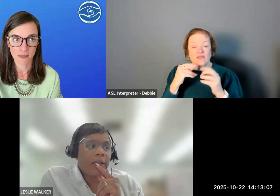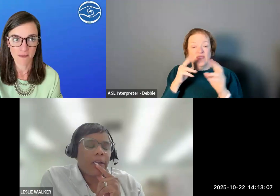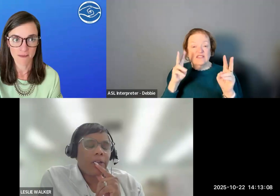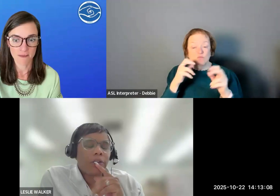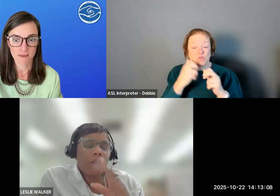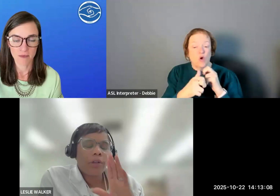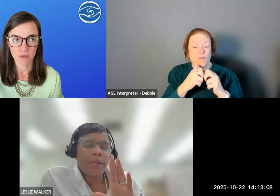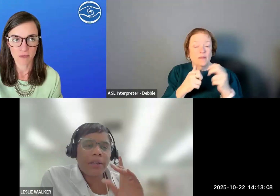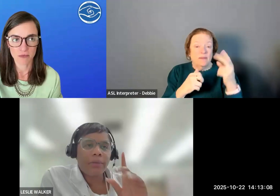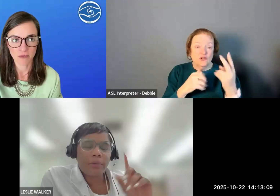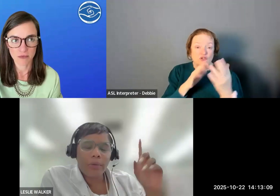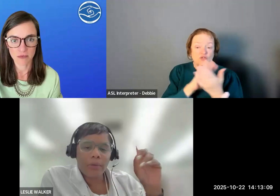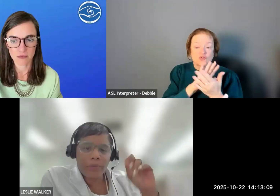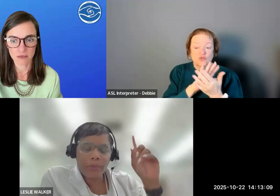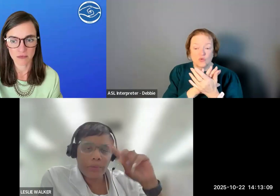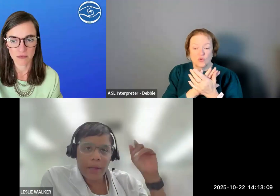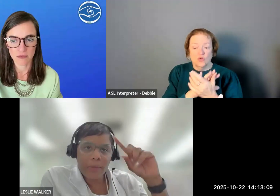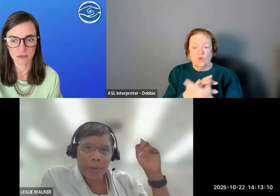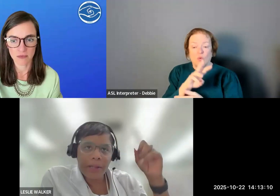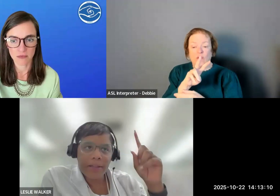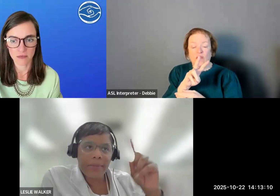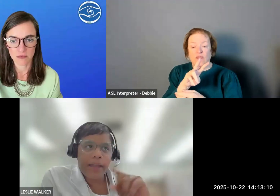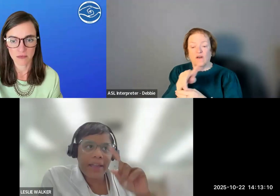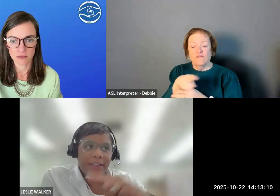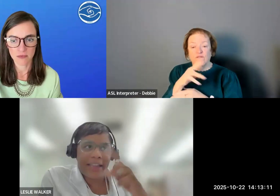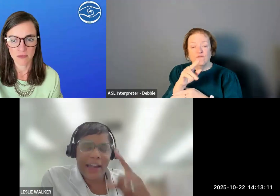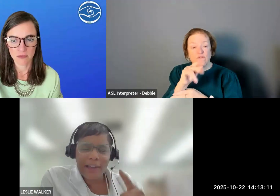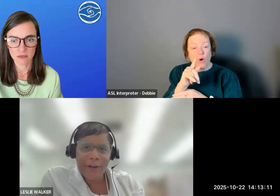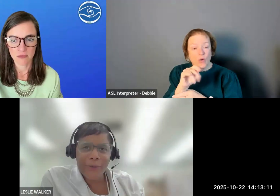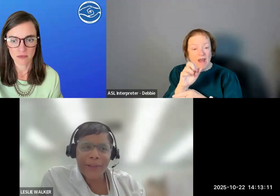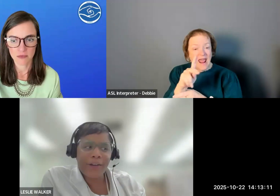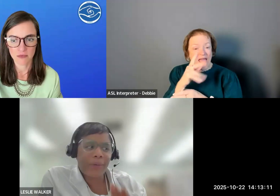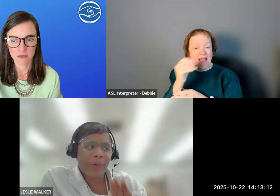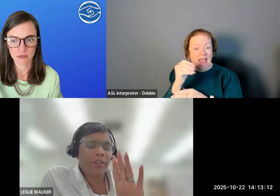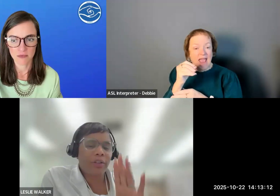Okay, so let me replaced in my head and say it out loud. Hopefully I heard it